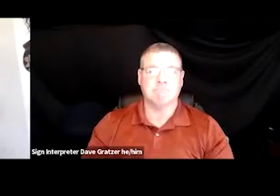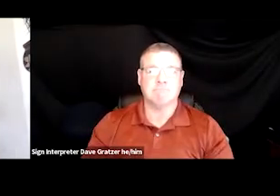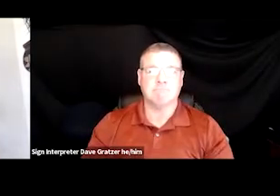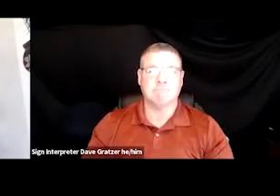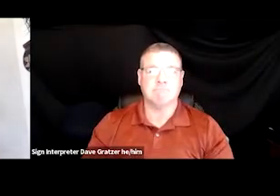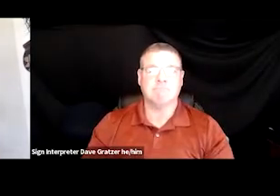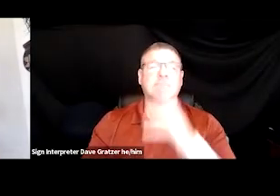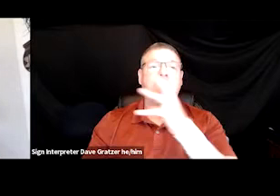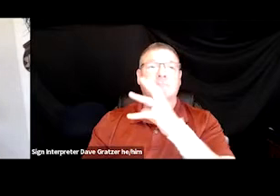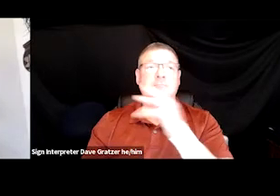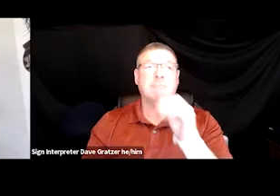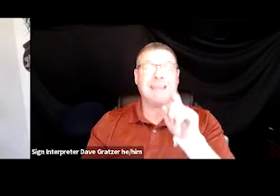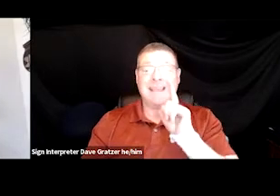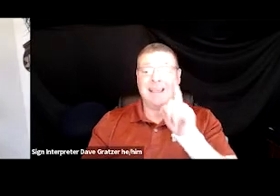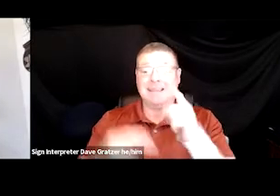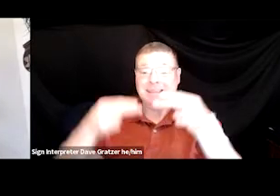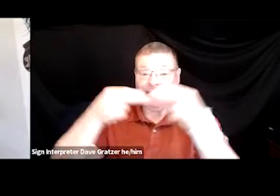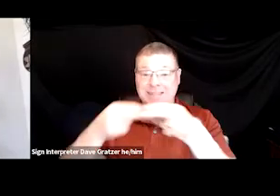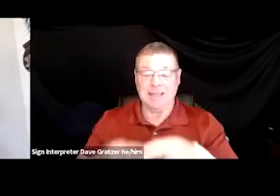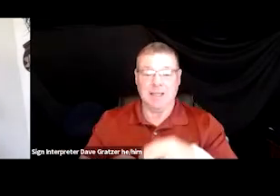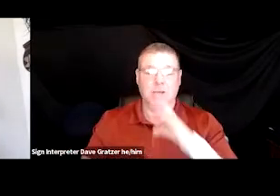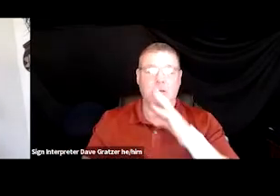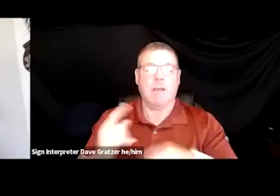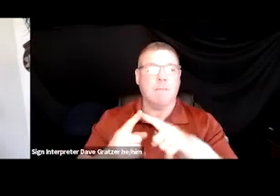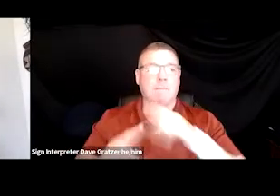And this slide is just on some barriers